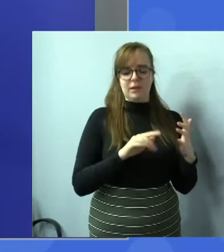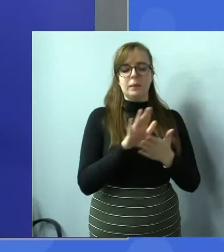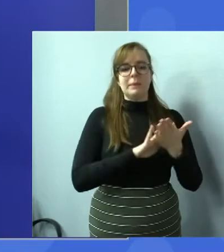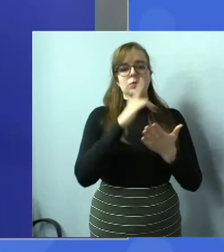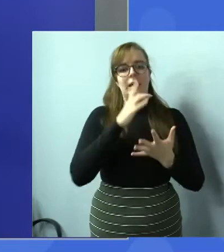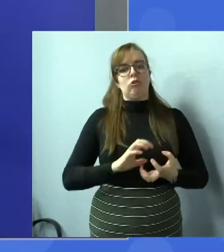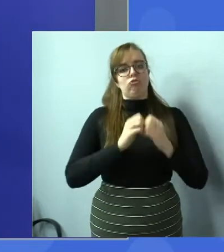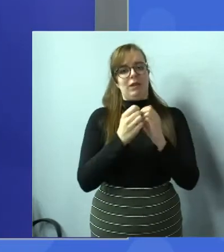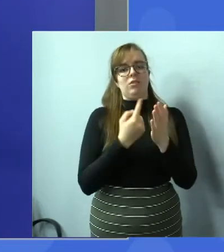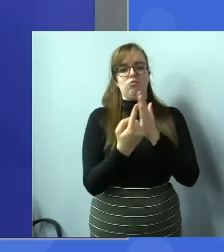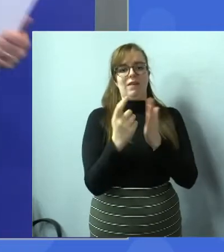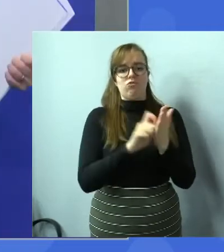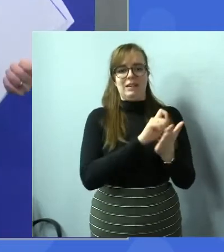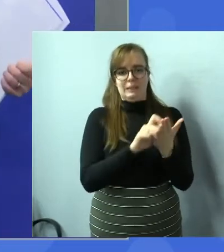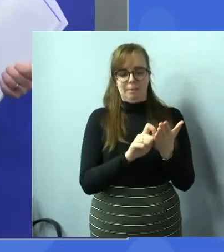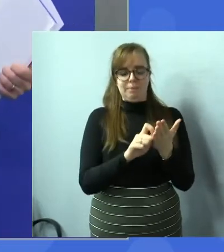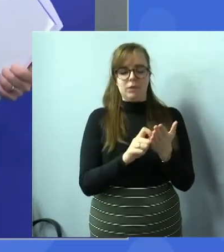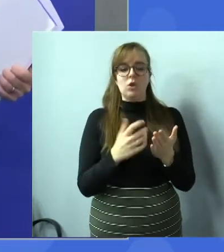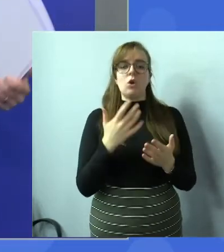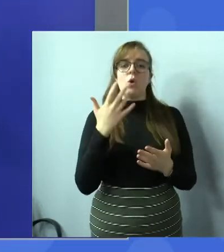referendum and once it's clear they'll be regulated by the referendums act but